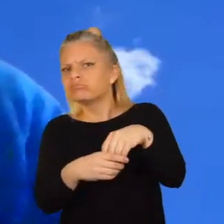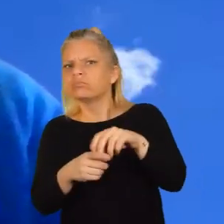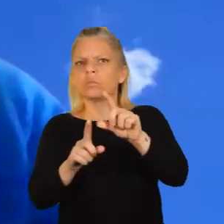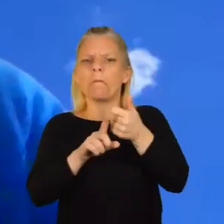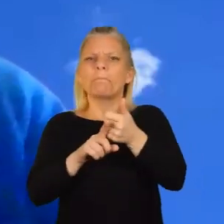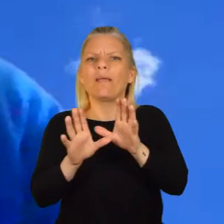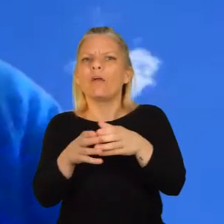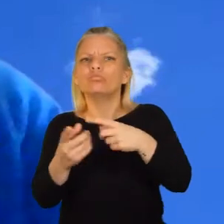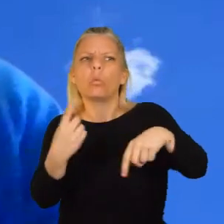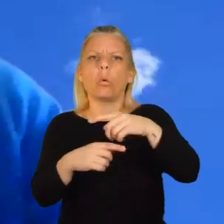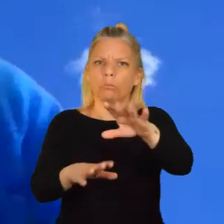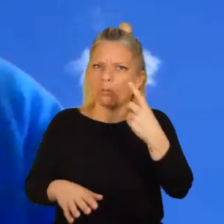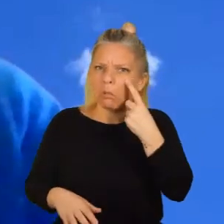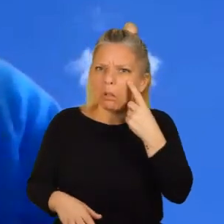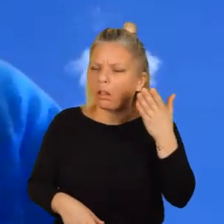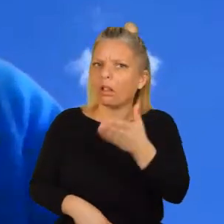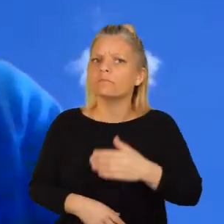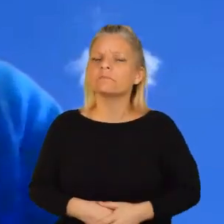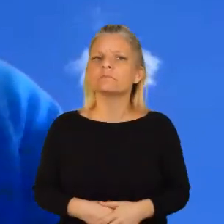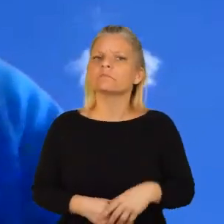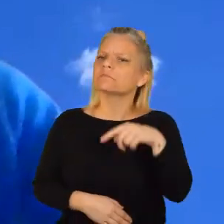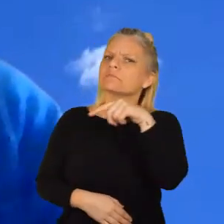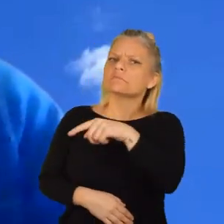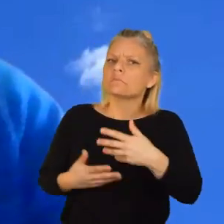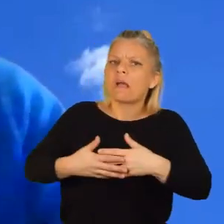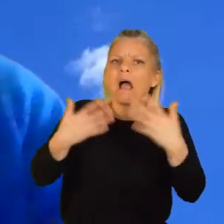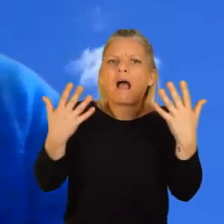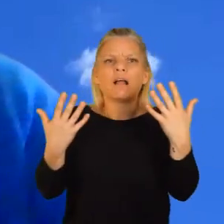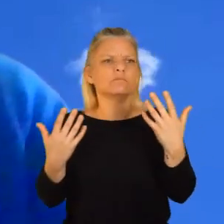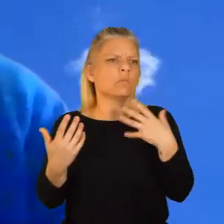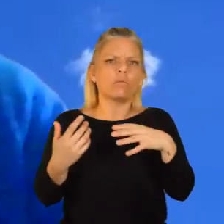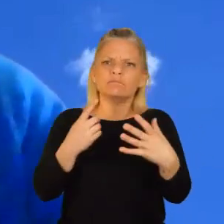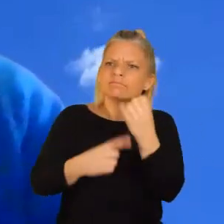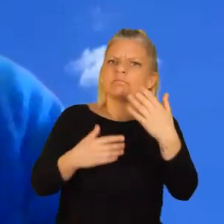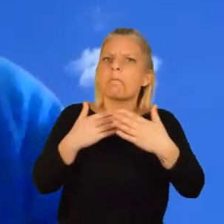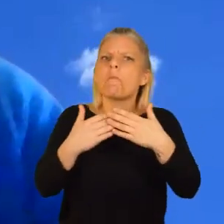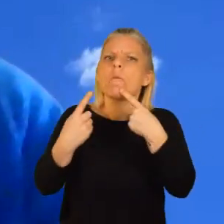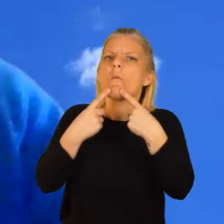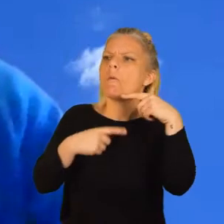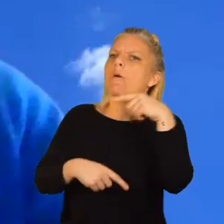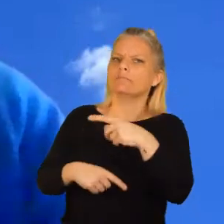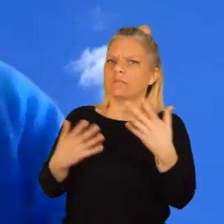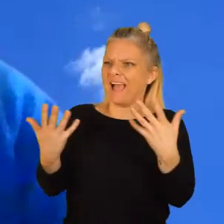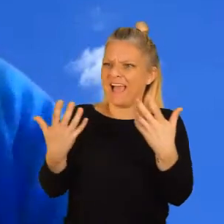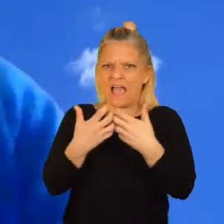if you're thinking about taking up or getting more involved in a peer support group give it a go.